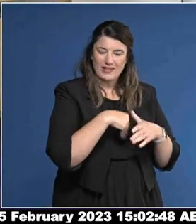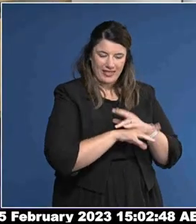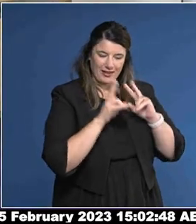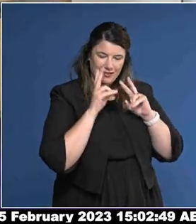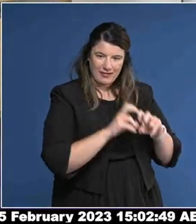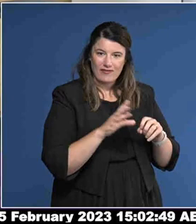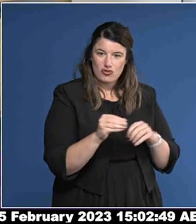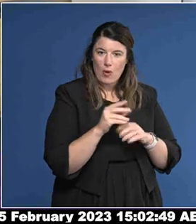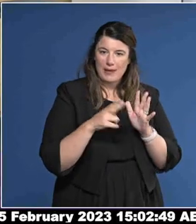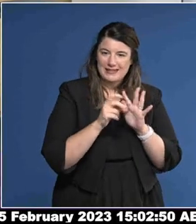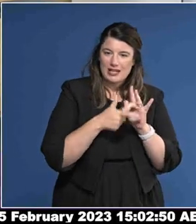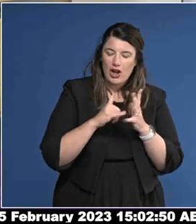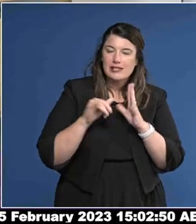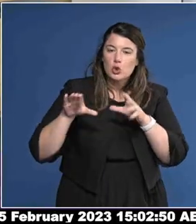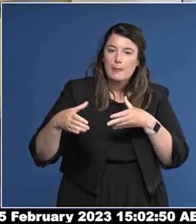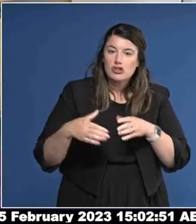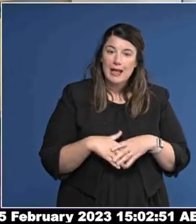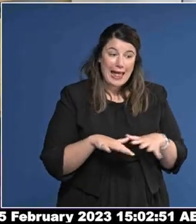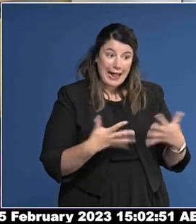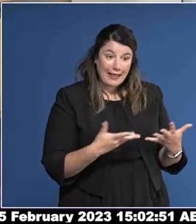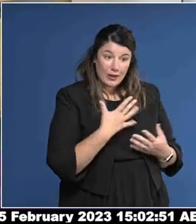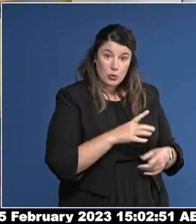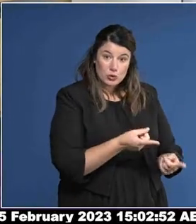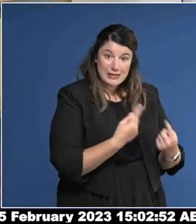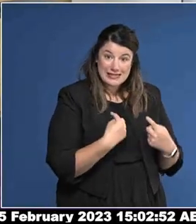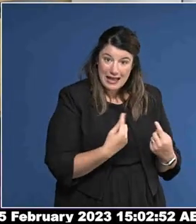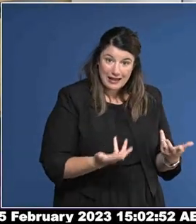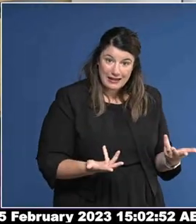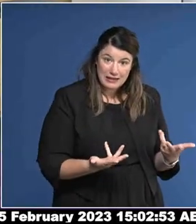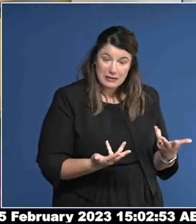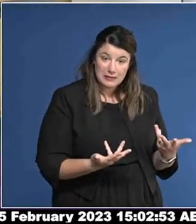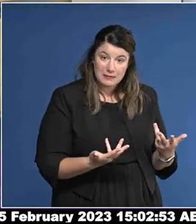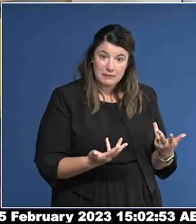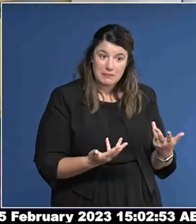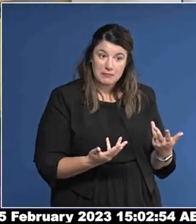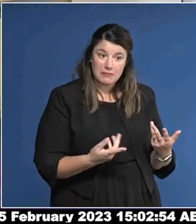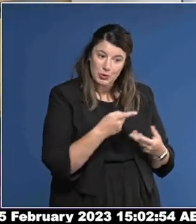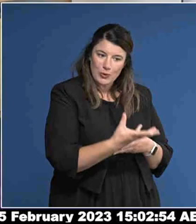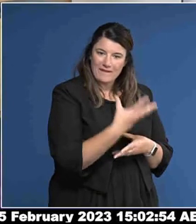Is there anything you want to say reflecting on the participation in this process with the